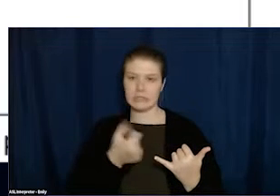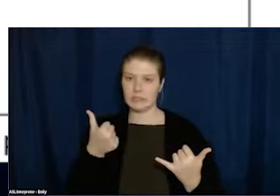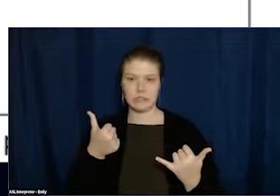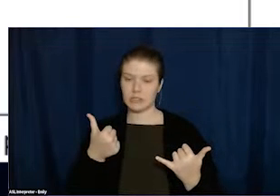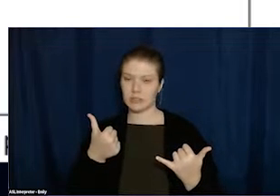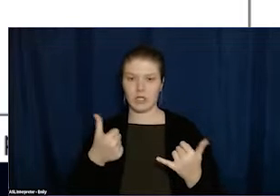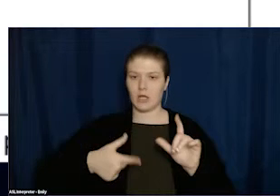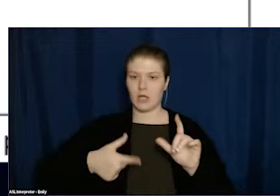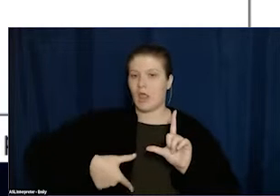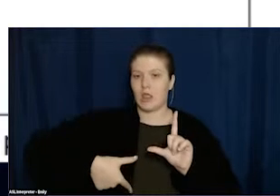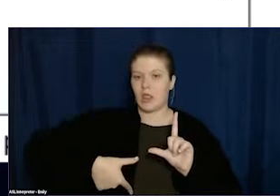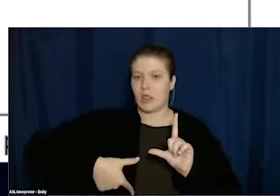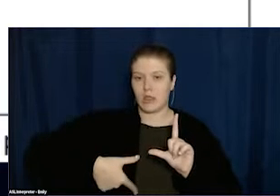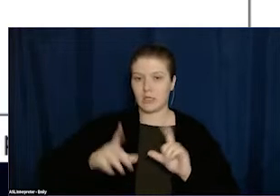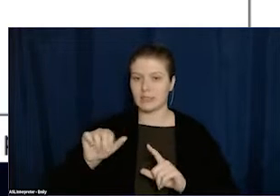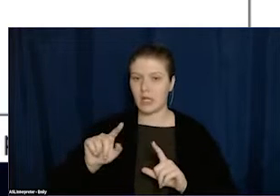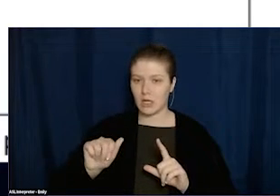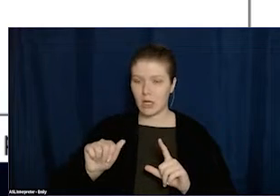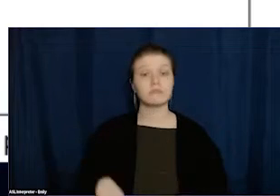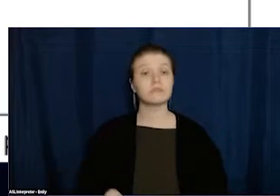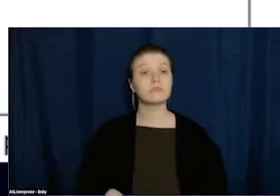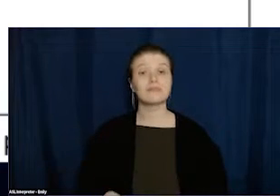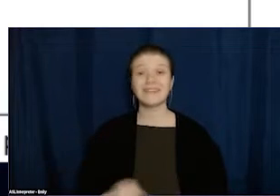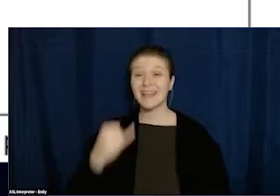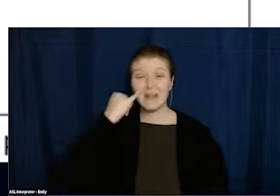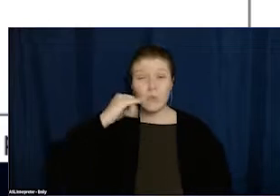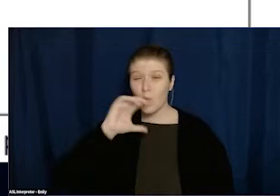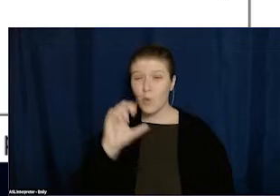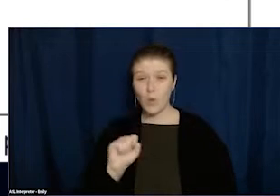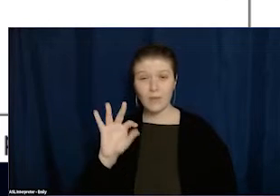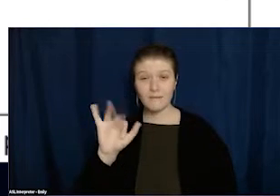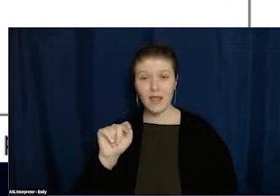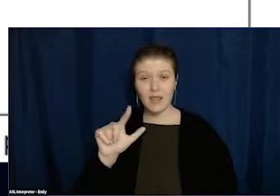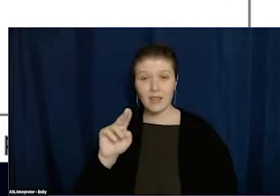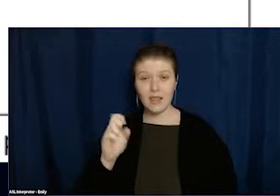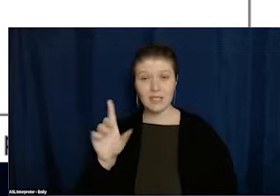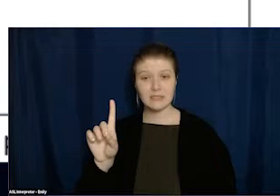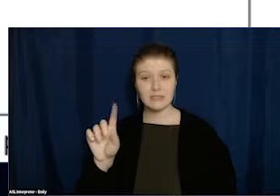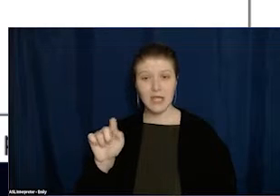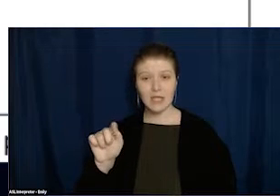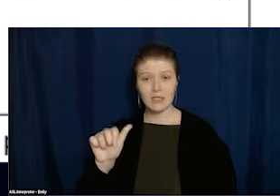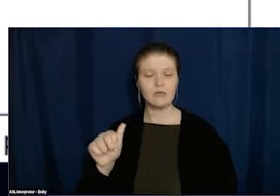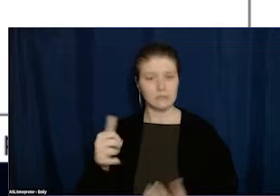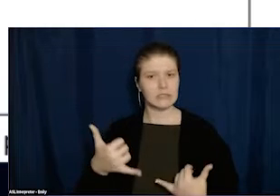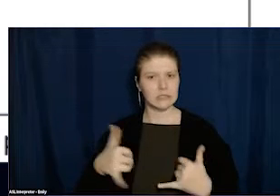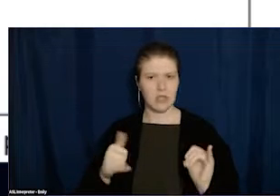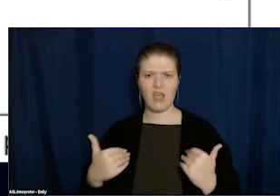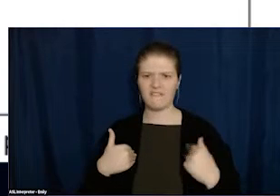or even old FastLane proposals submitted years ago. They are still in your accounts when you log in to FastLane.